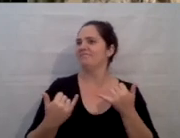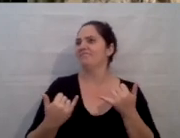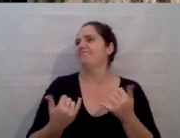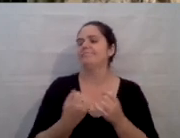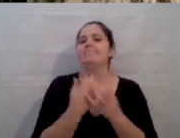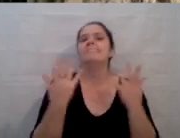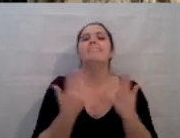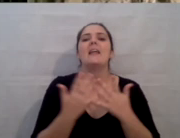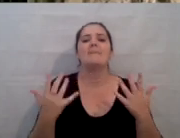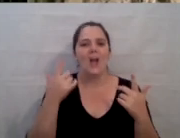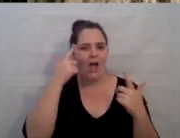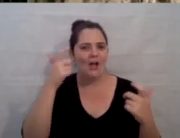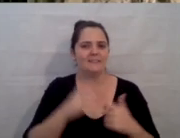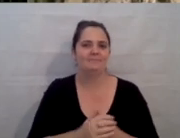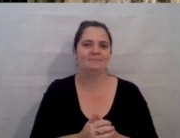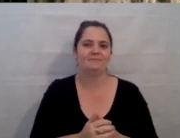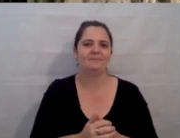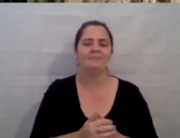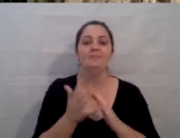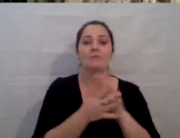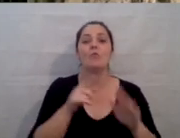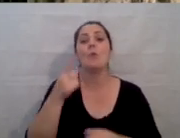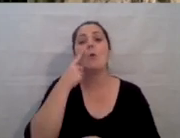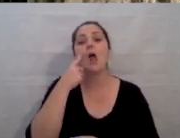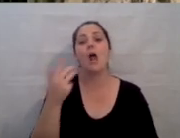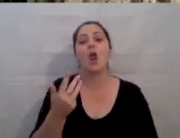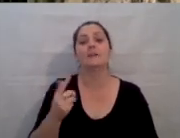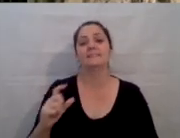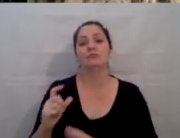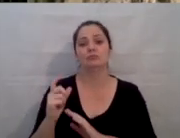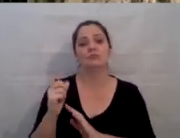And that's something when you look at 19th century drawings you have to understand those academies, they were called, those